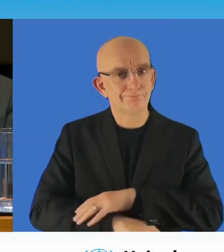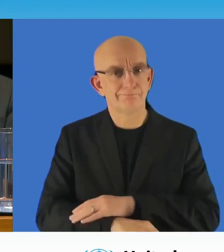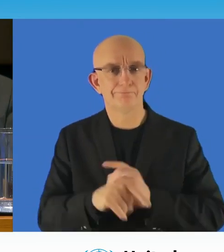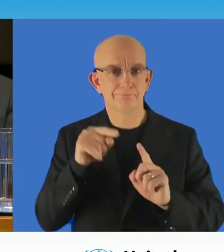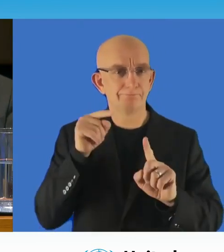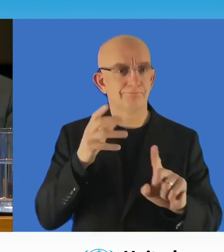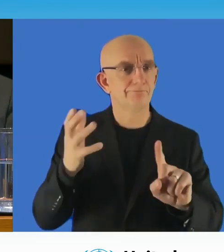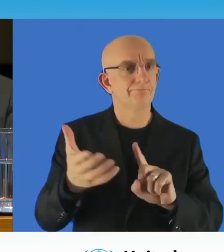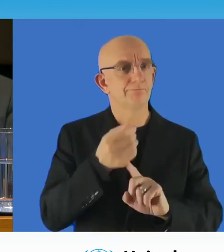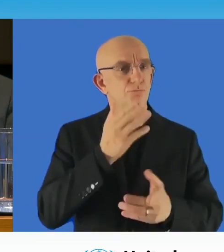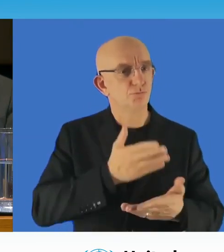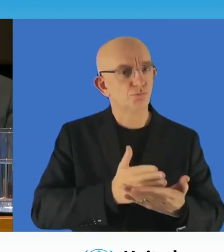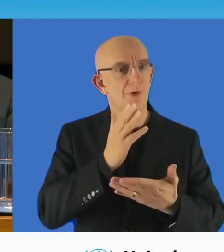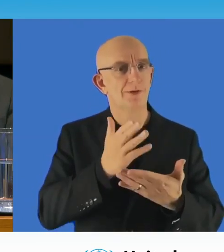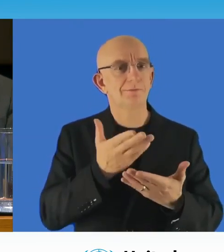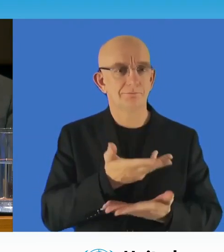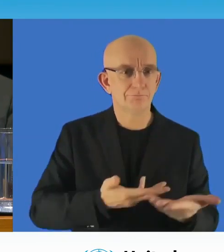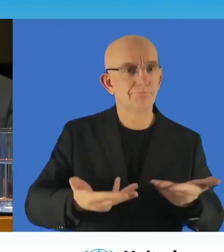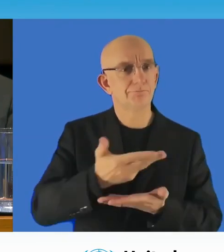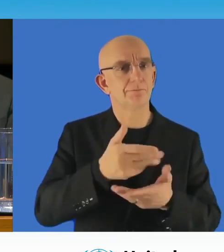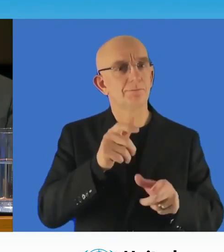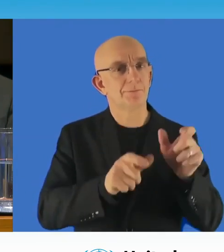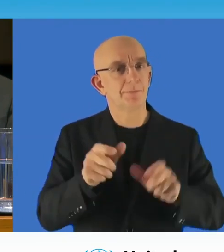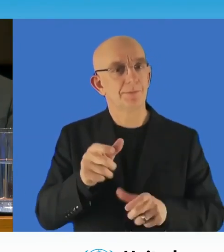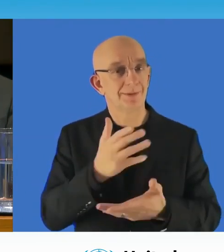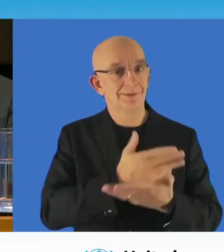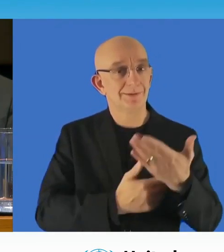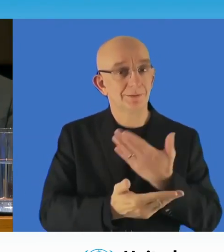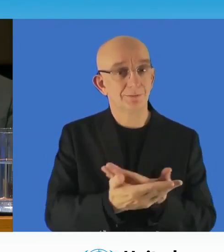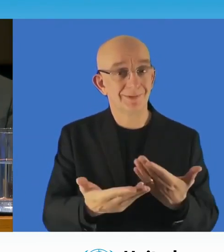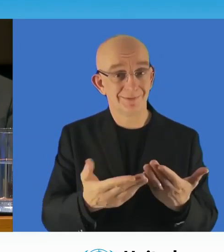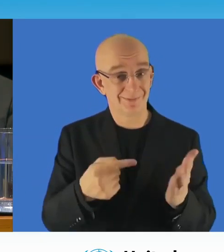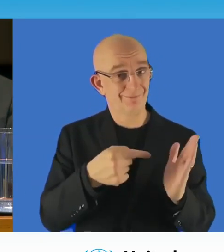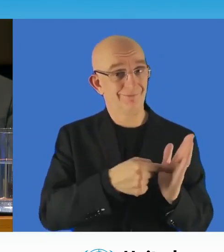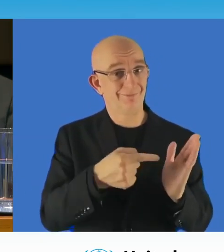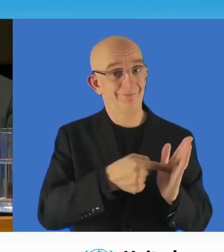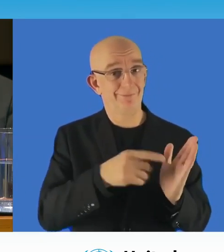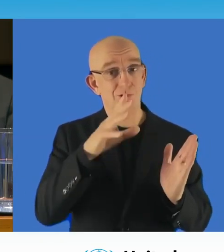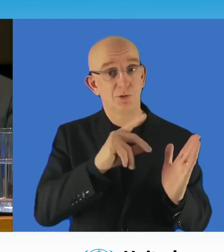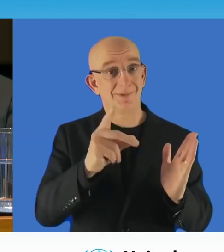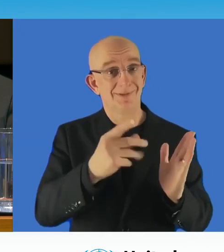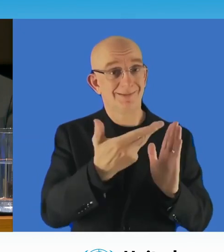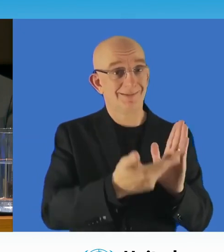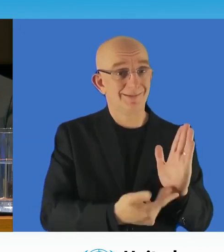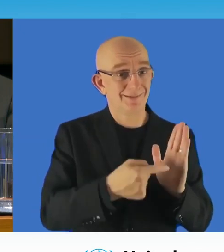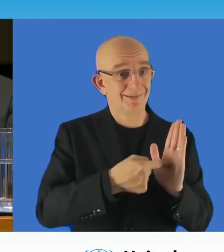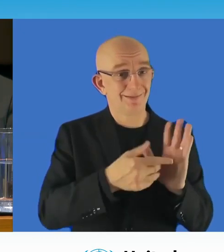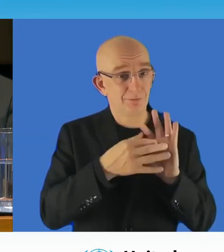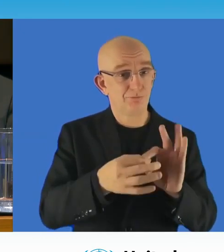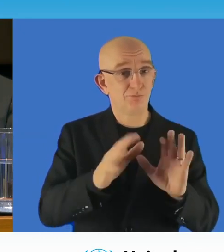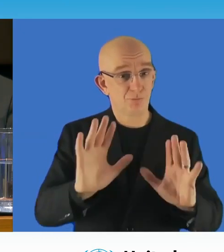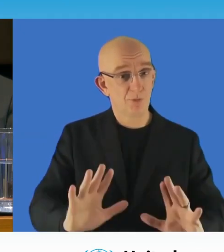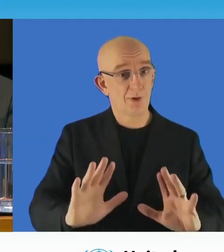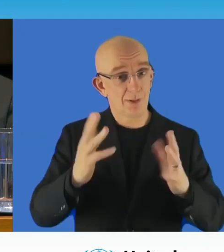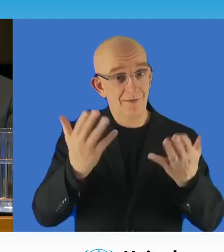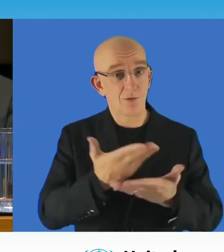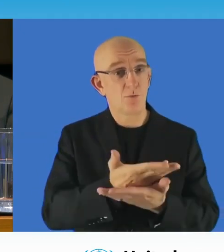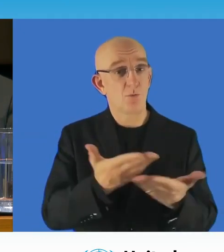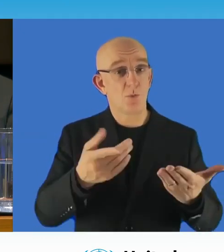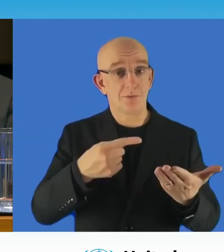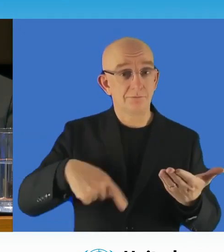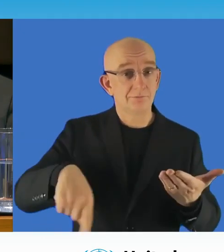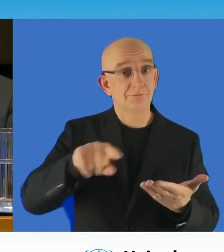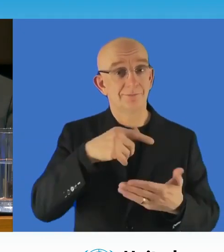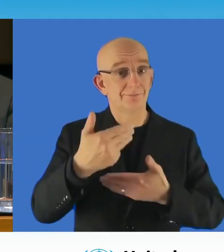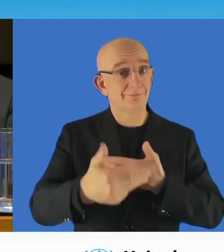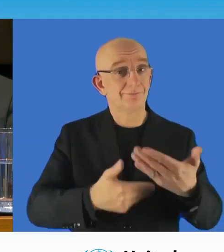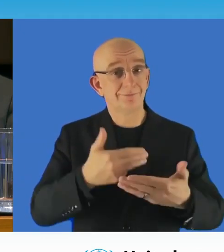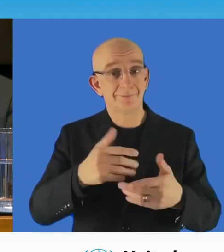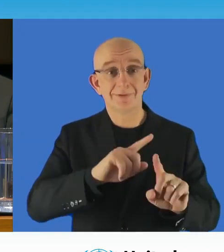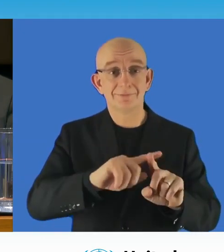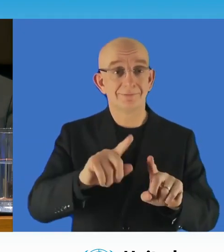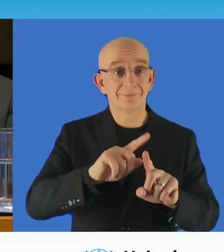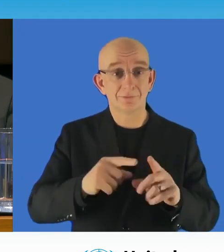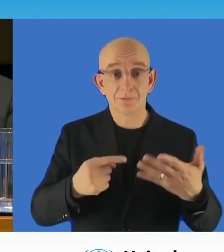crpd in all aspects of life particularly at the critical juncture Frau with multiple intersecting